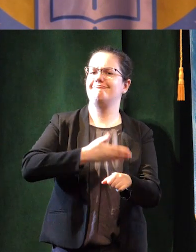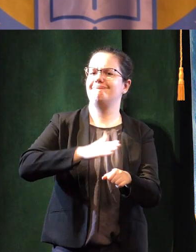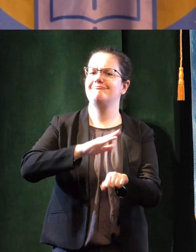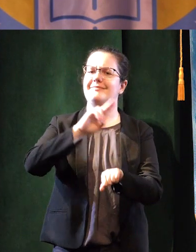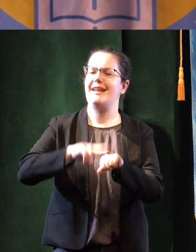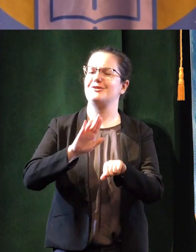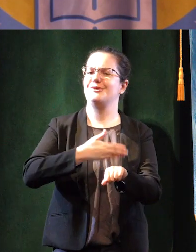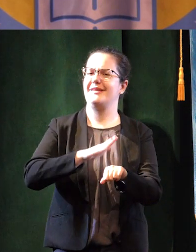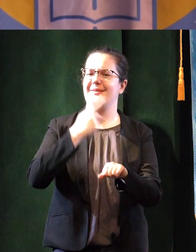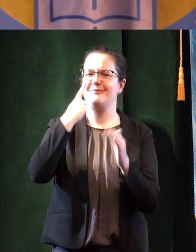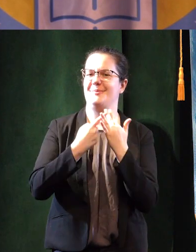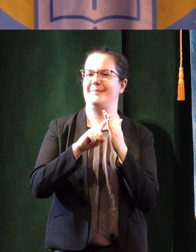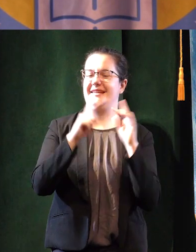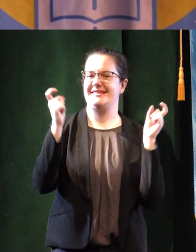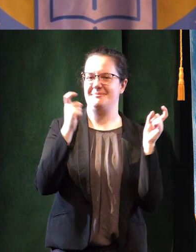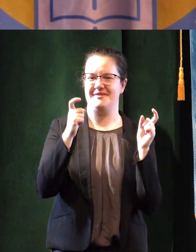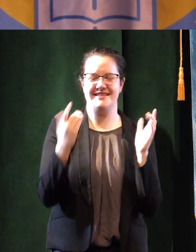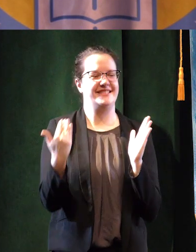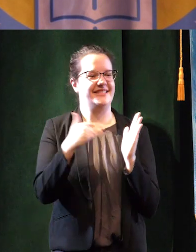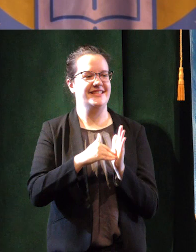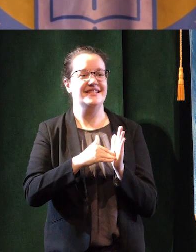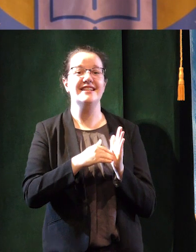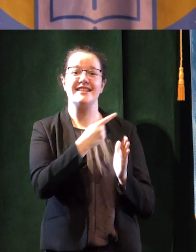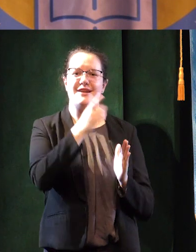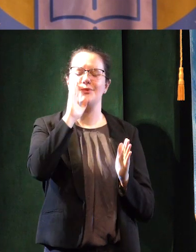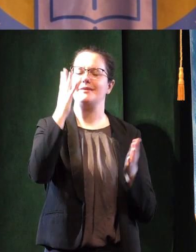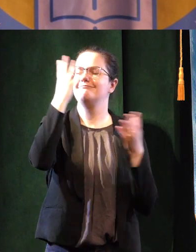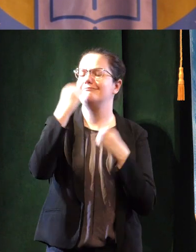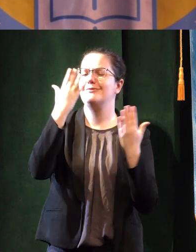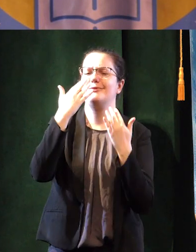We will once again enjoy her melodious voice at the end of the ceremony.